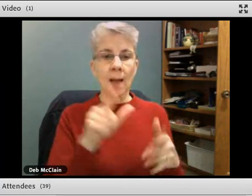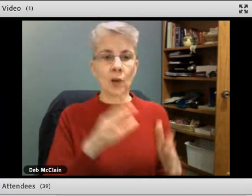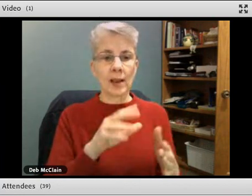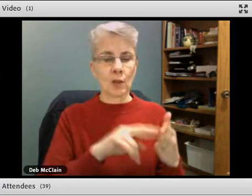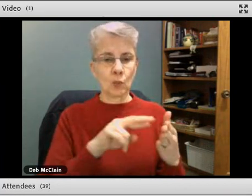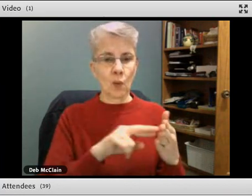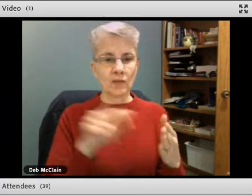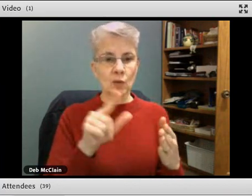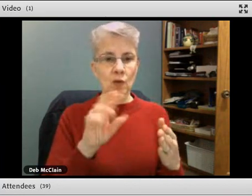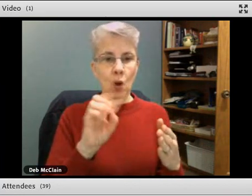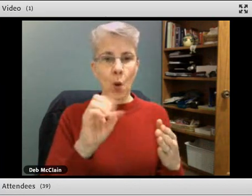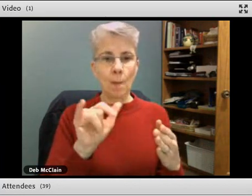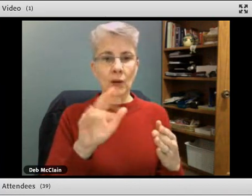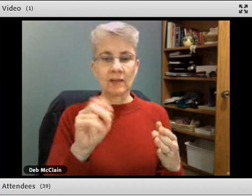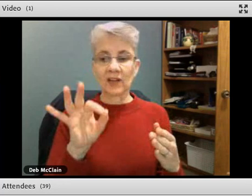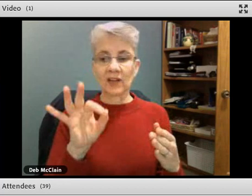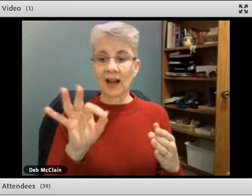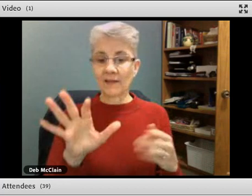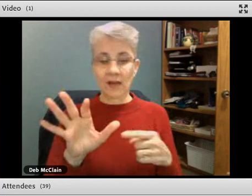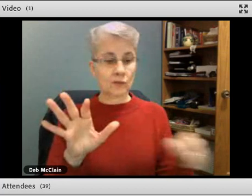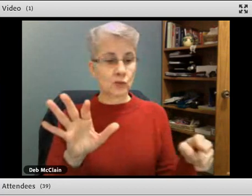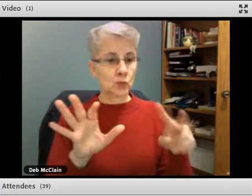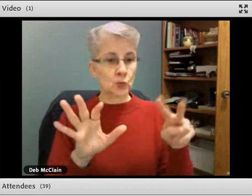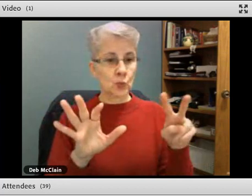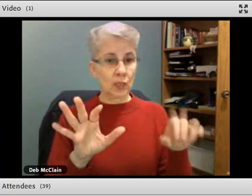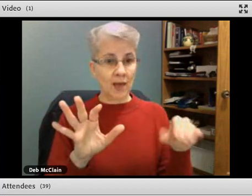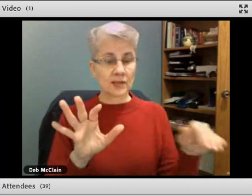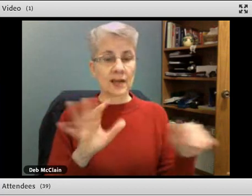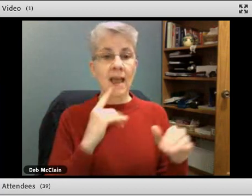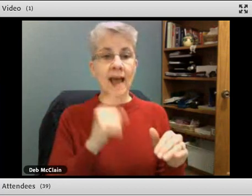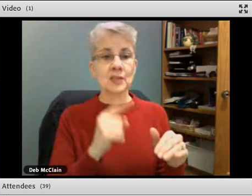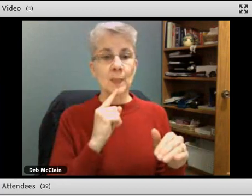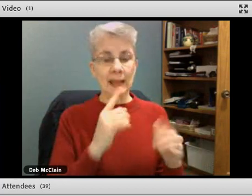from 1995 to 2000 and has been a technical services librarian